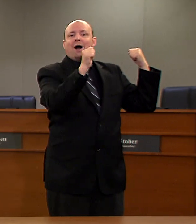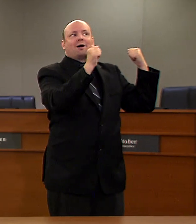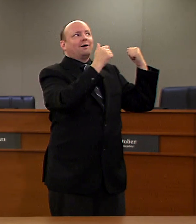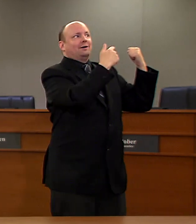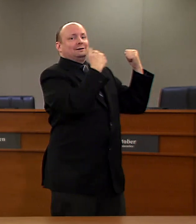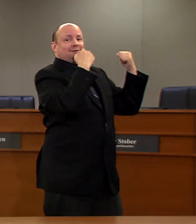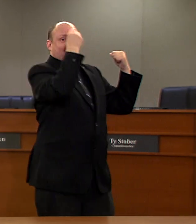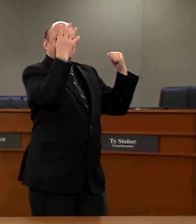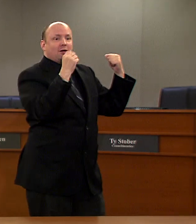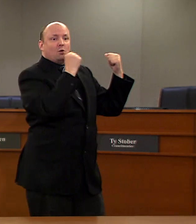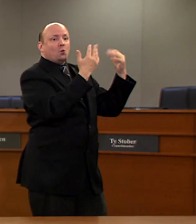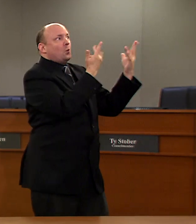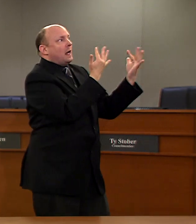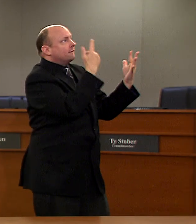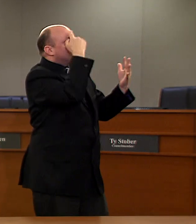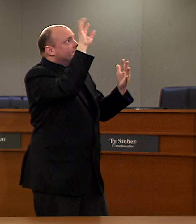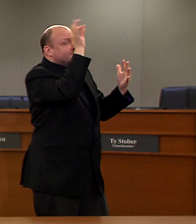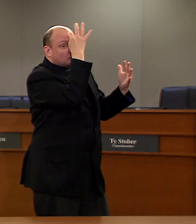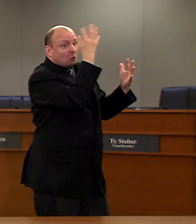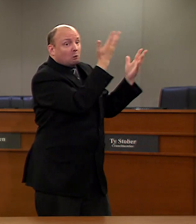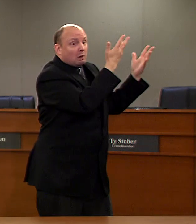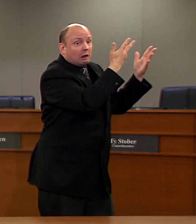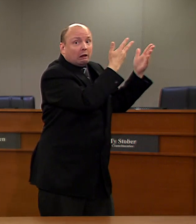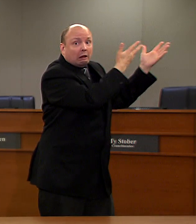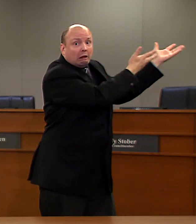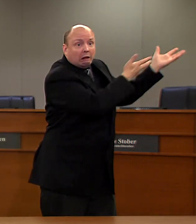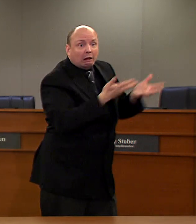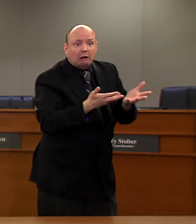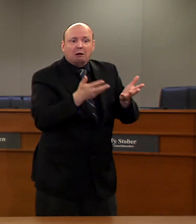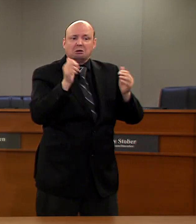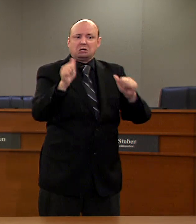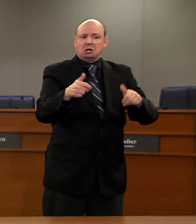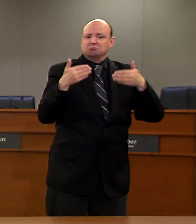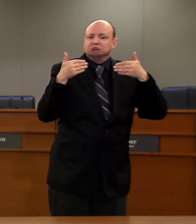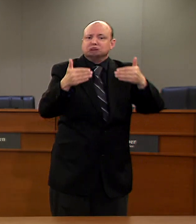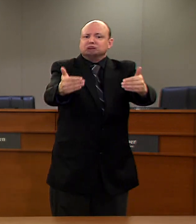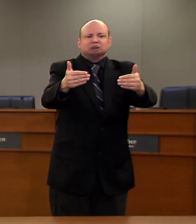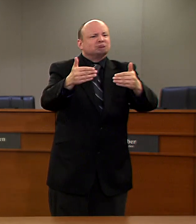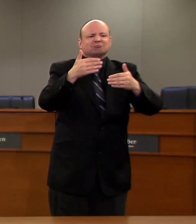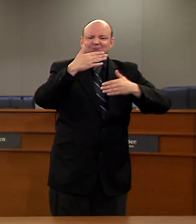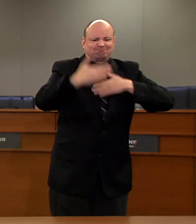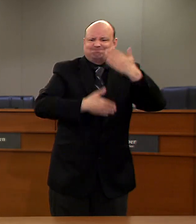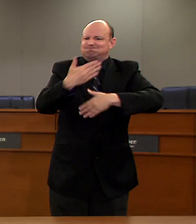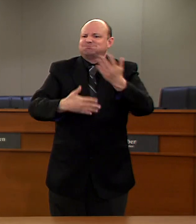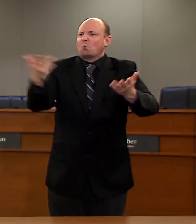now to source our own. They say continue to be resourceful.